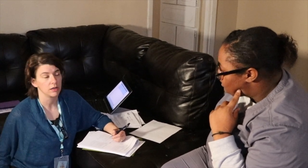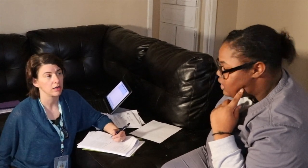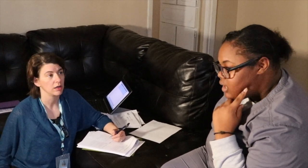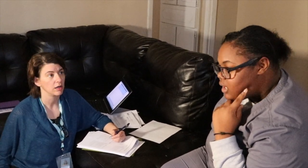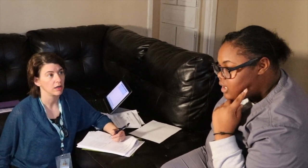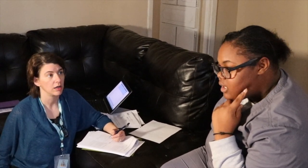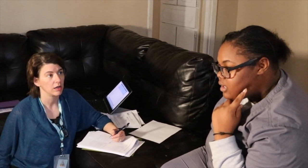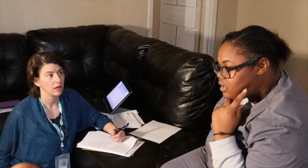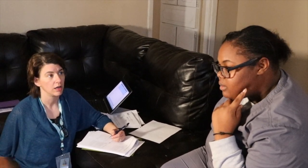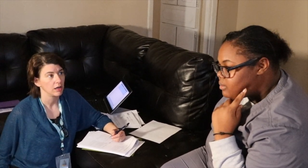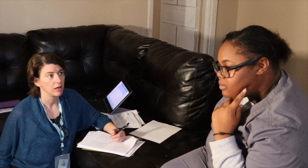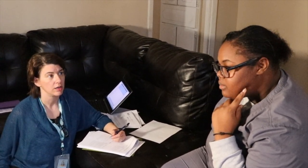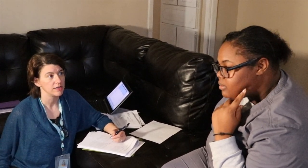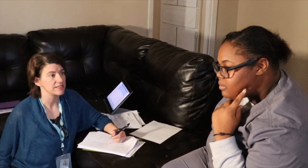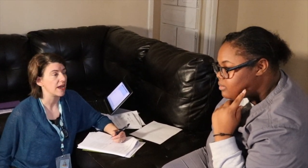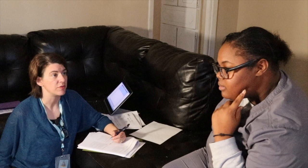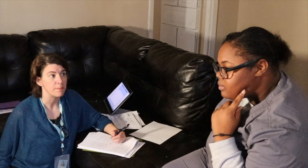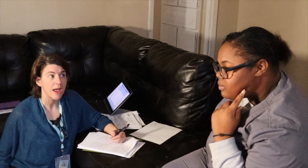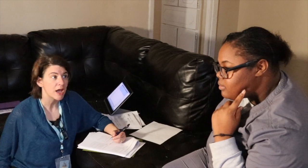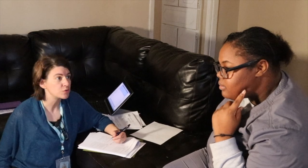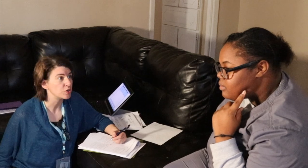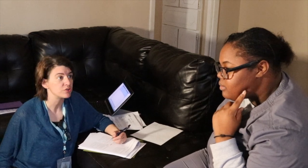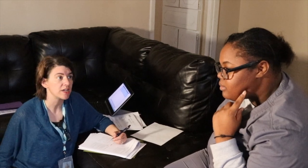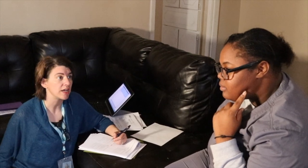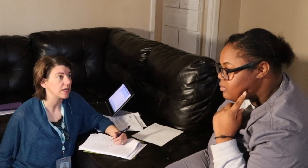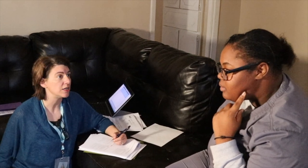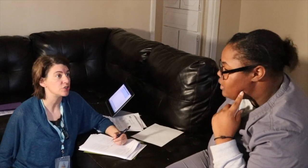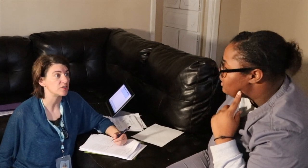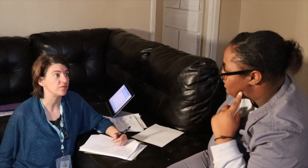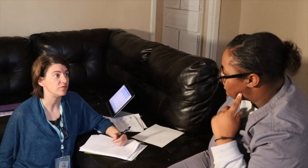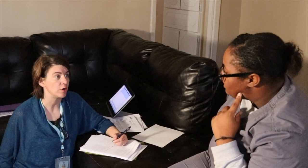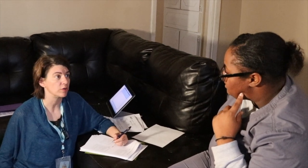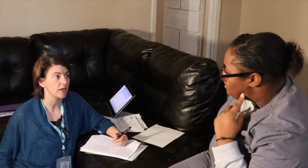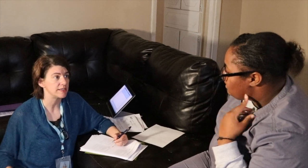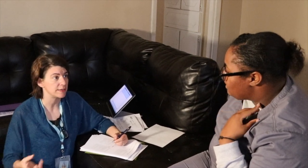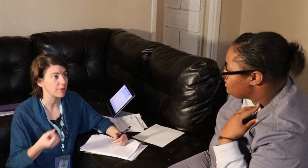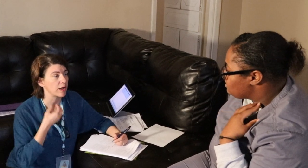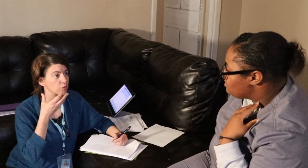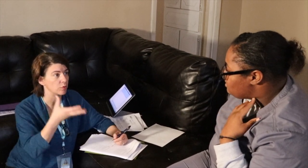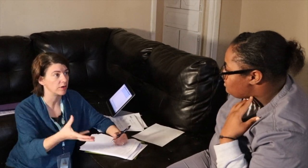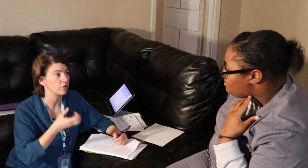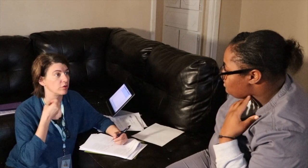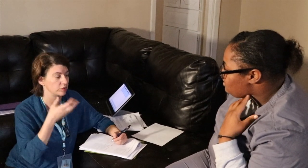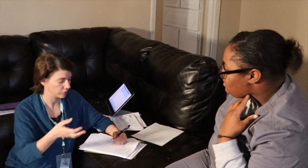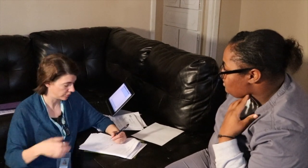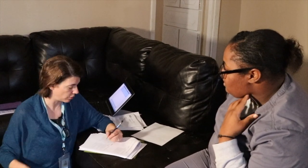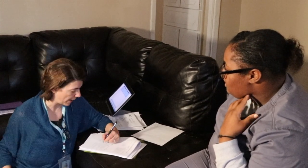Um...it doesn't have to match what you are saying. He just vocalizing back. Yes.